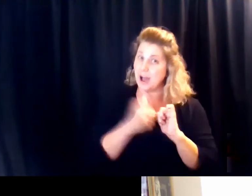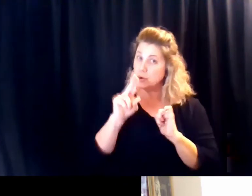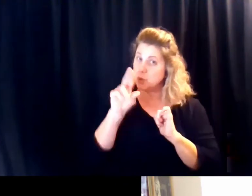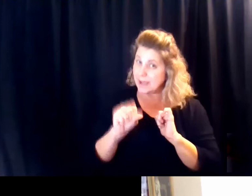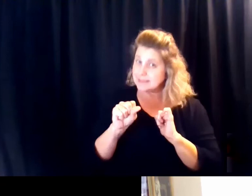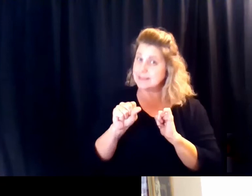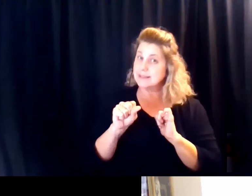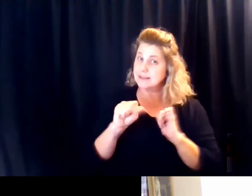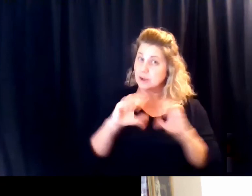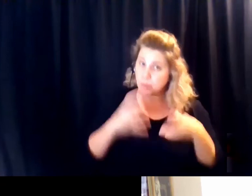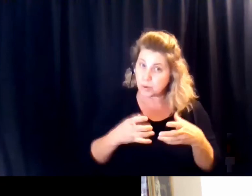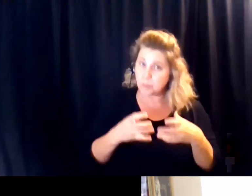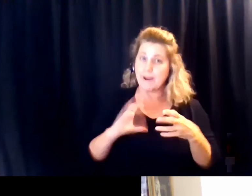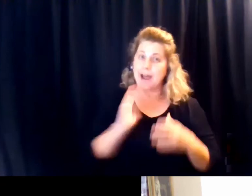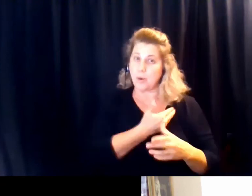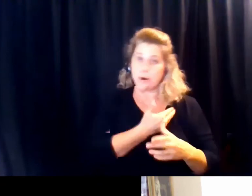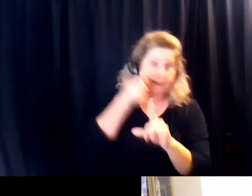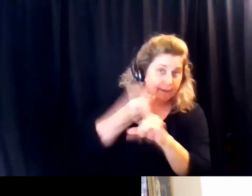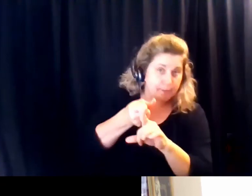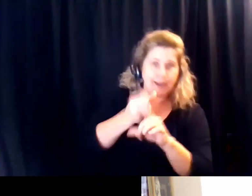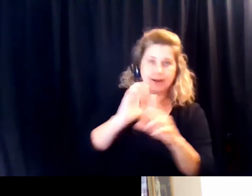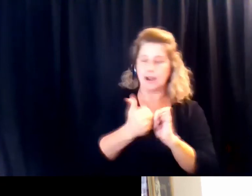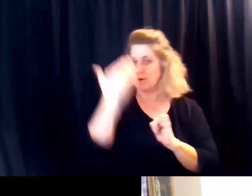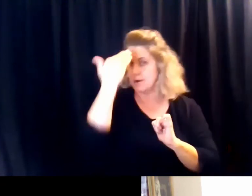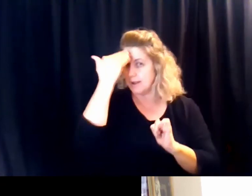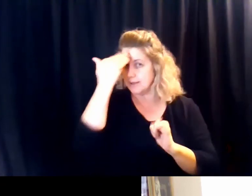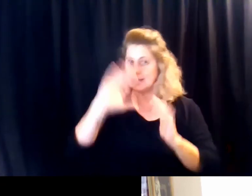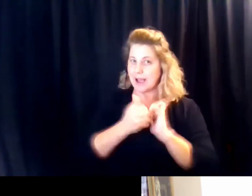Judith Heumann: speaks volumes about the historic issues that have been going on.